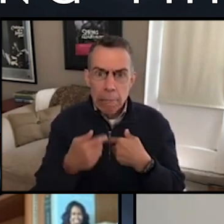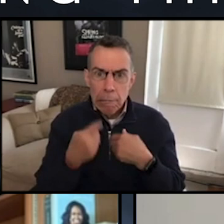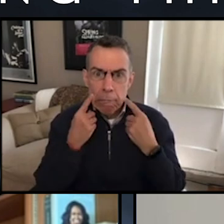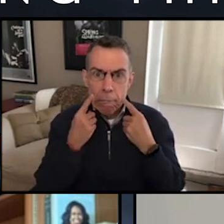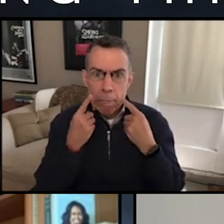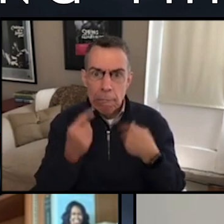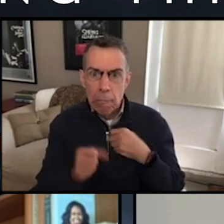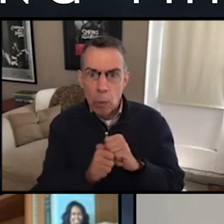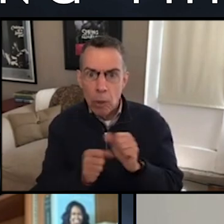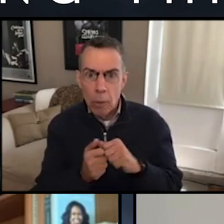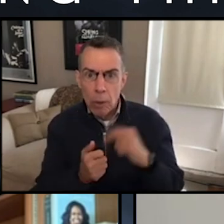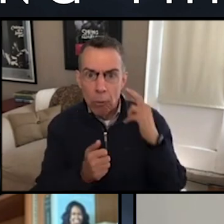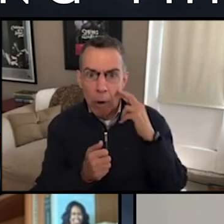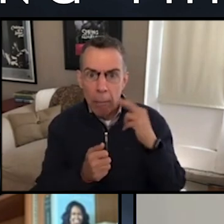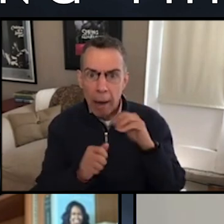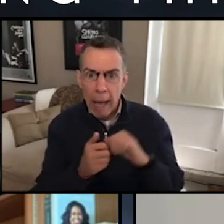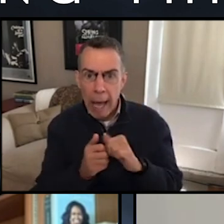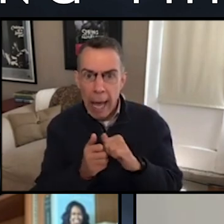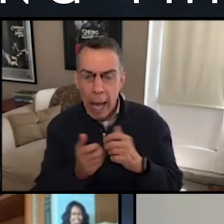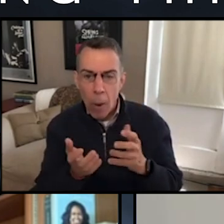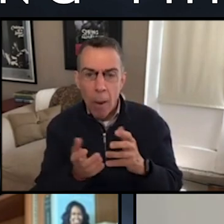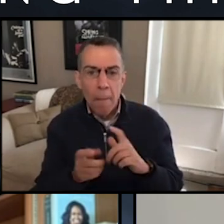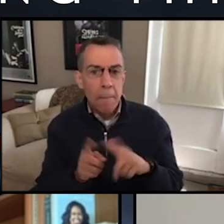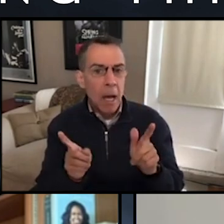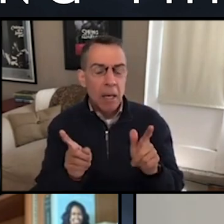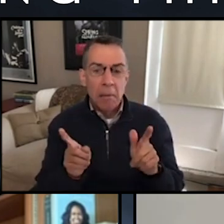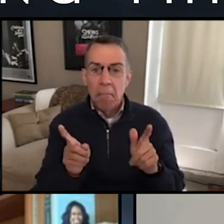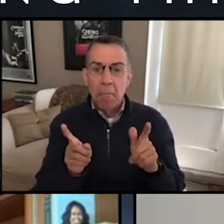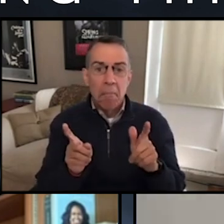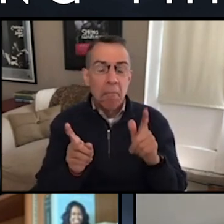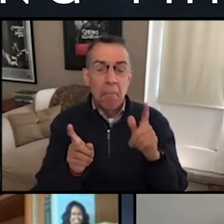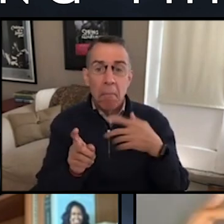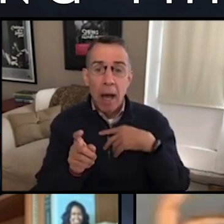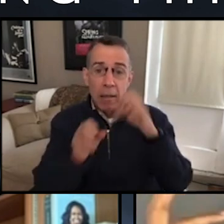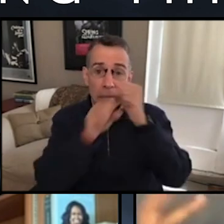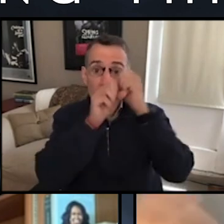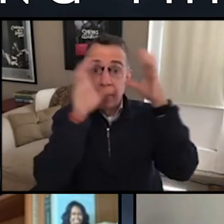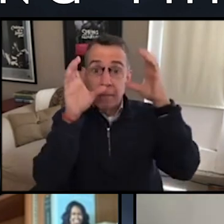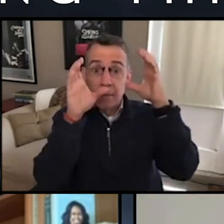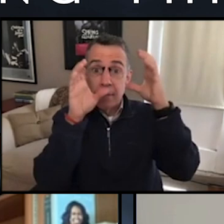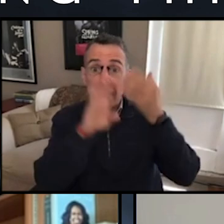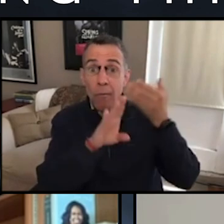Robert. But all the, preconceptions that I had about working with a DeafBlind